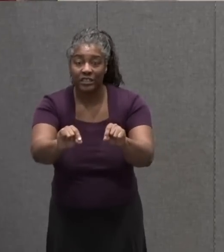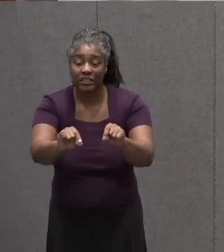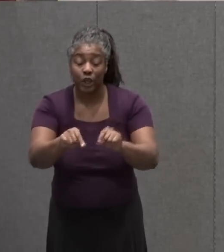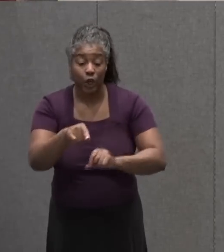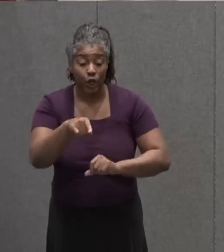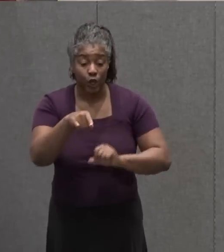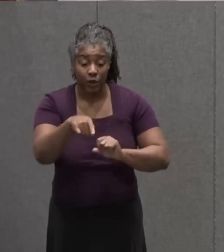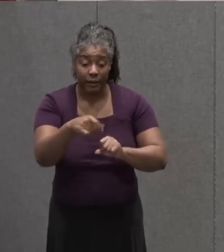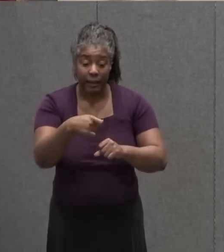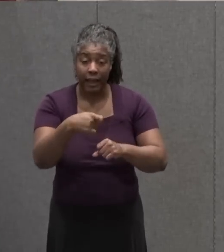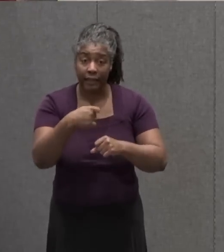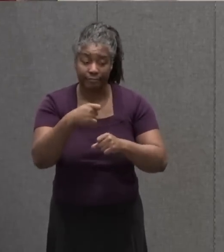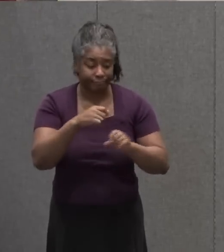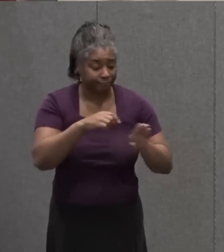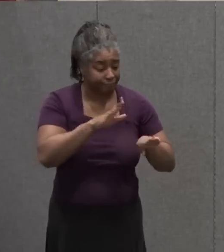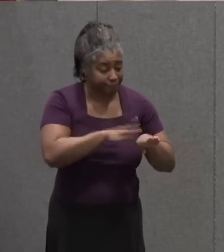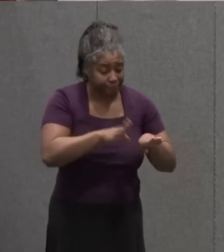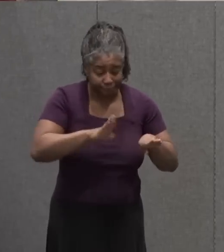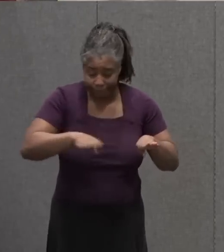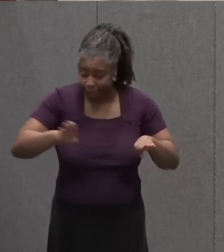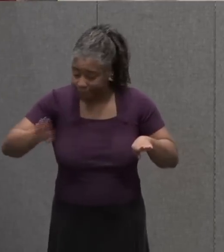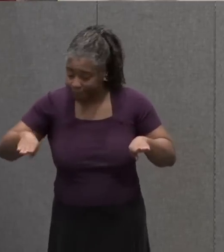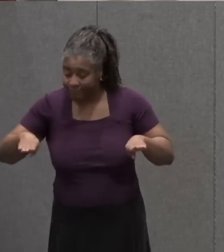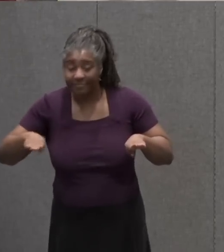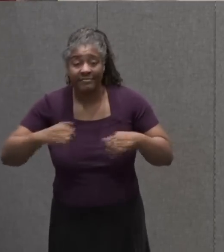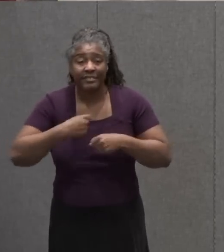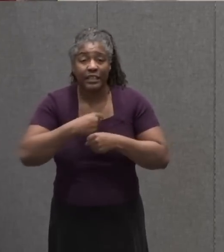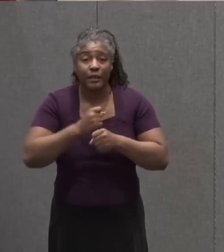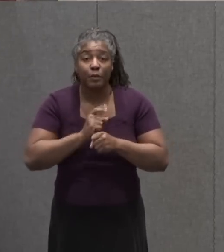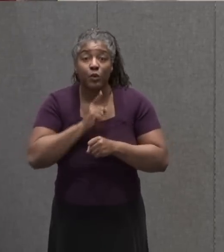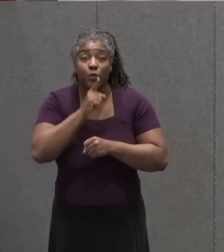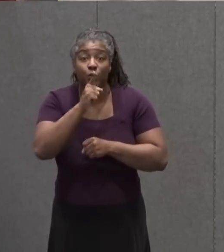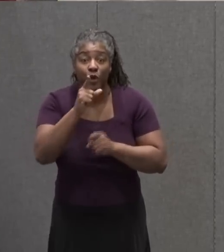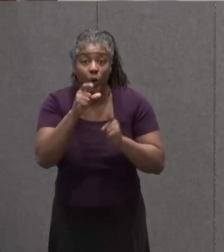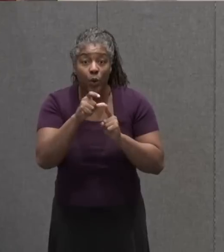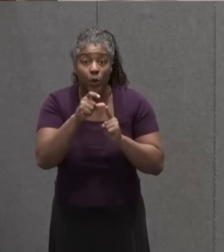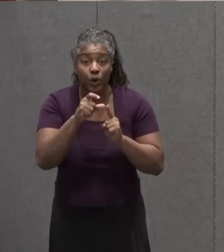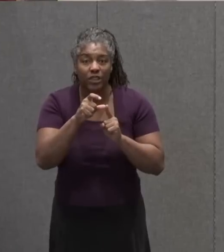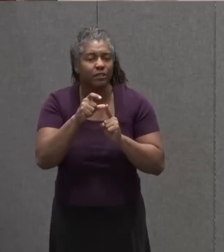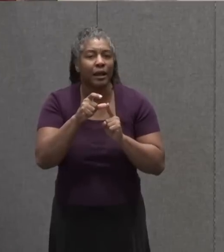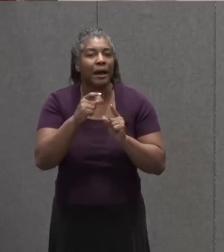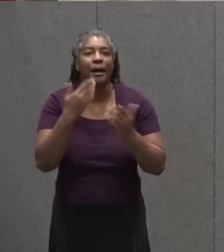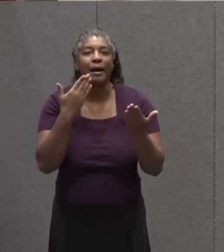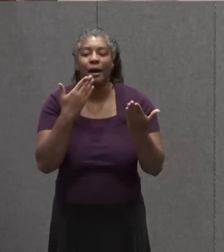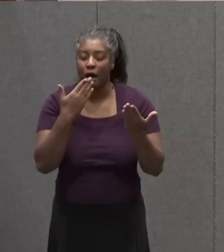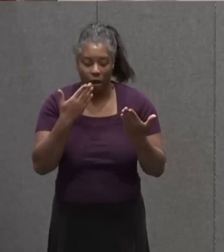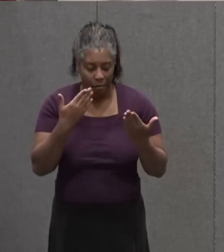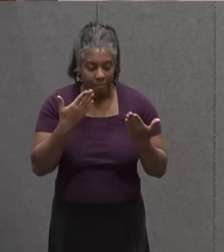or you can create make belief words. All of these words can help you practice